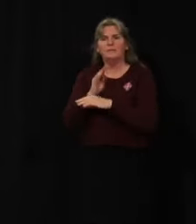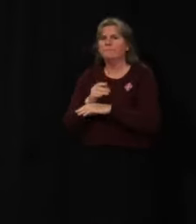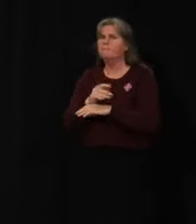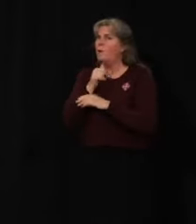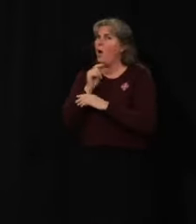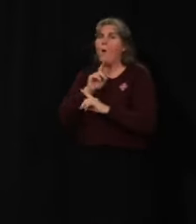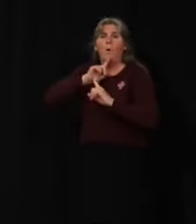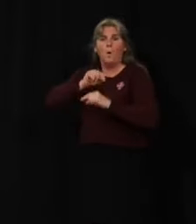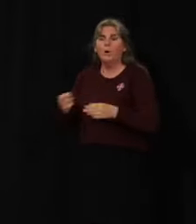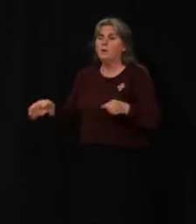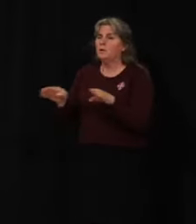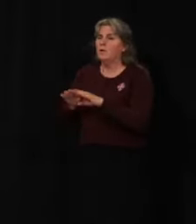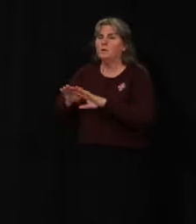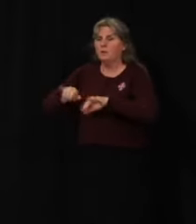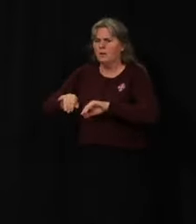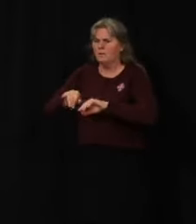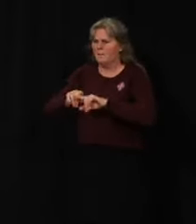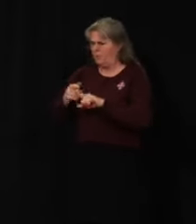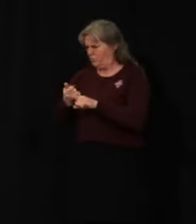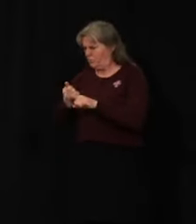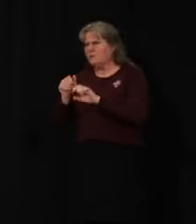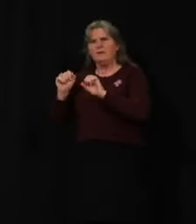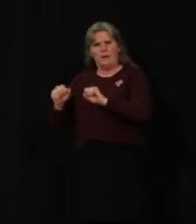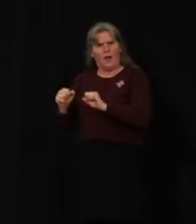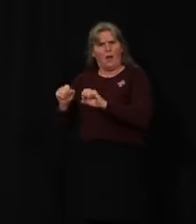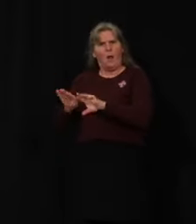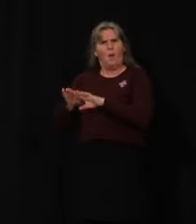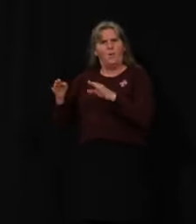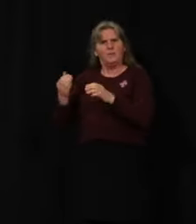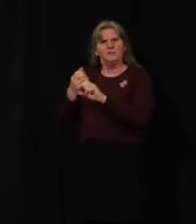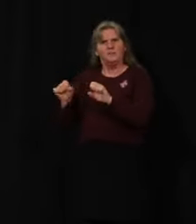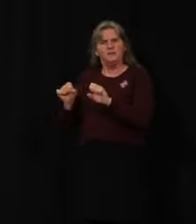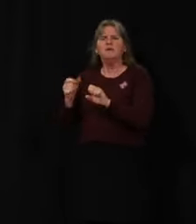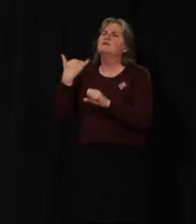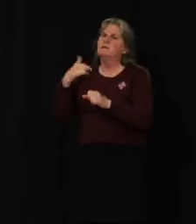mandated to close and is in a position to operate safely, you will also need to develop an